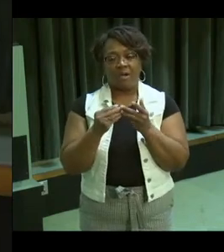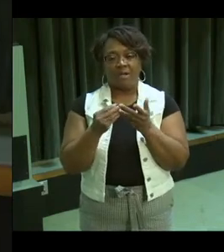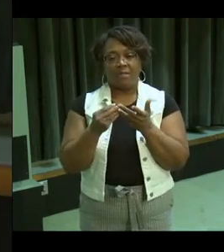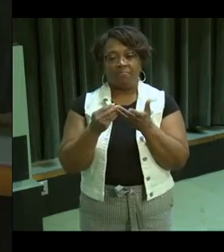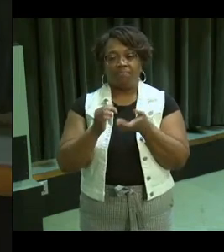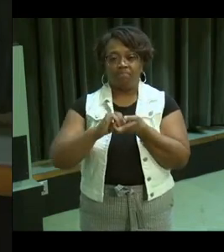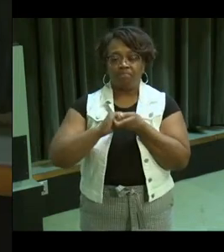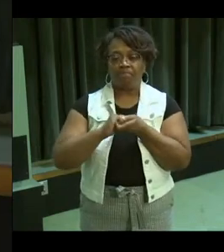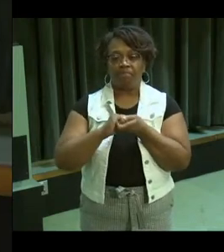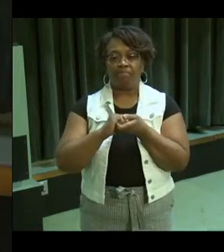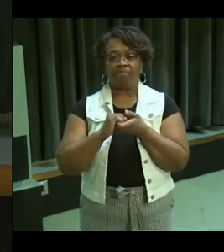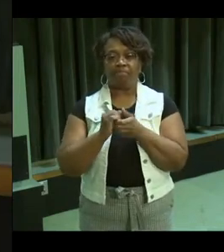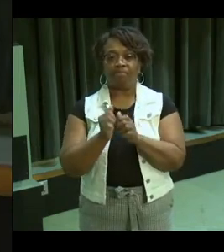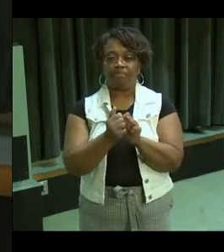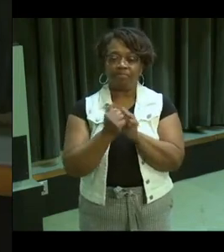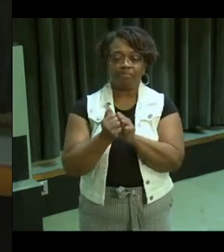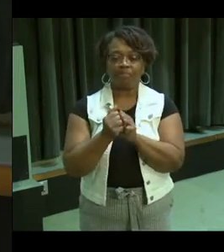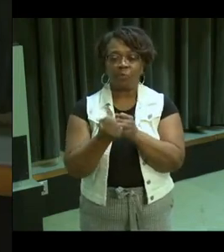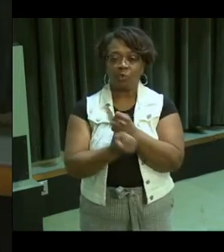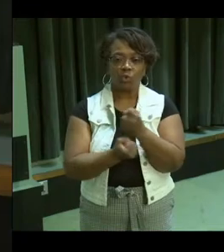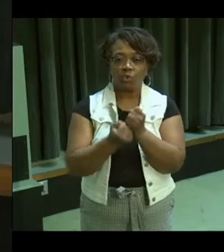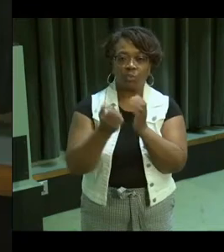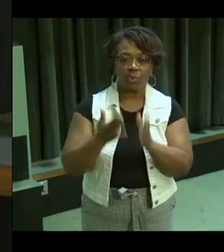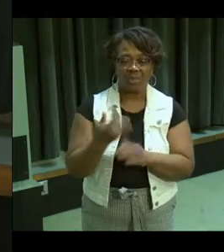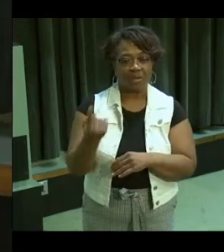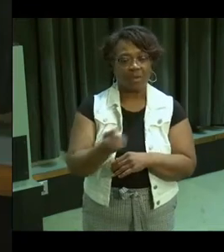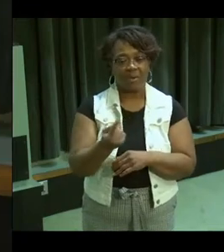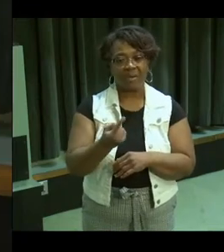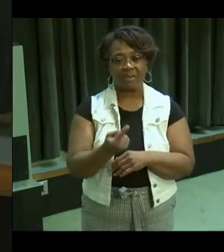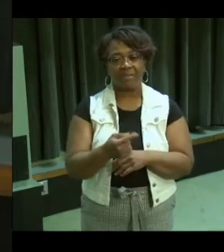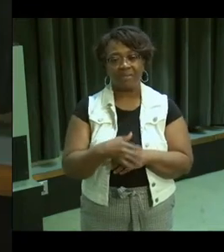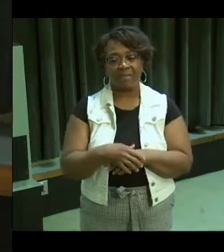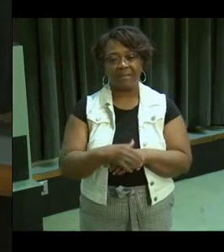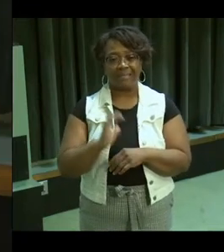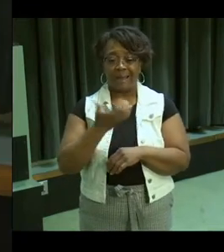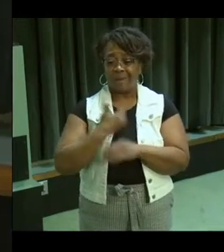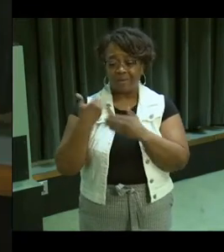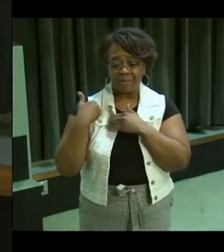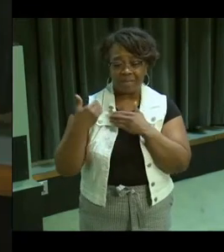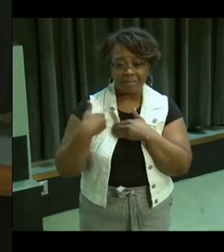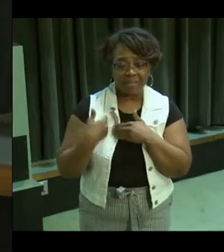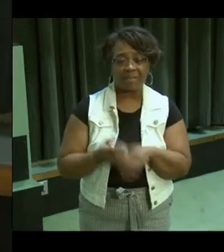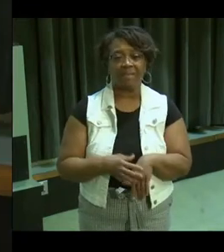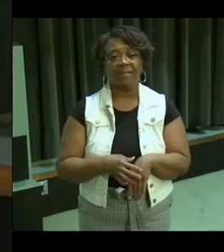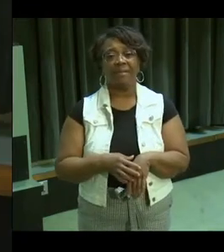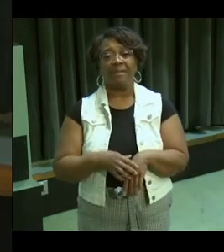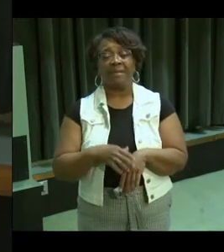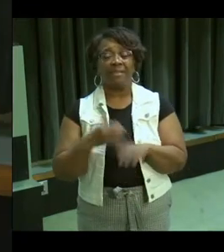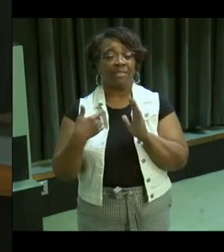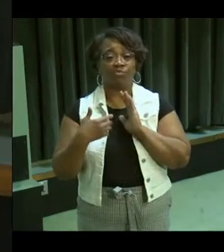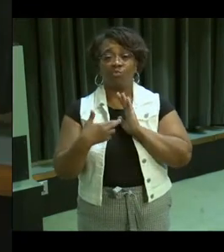But I think it's up to all of us, you know, and it's like the